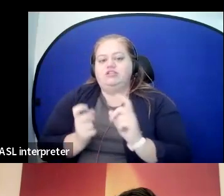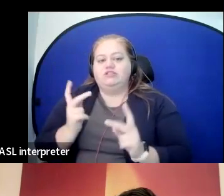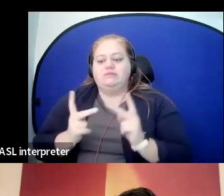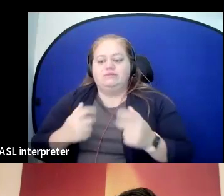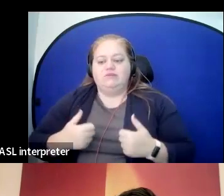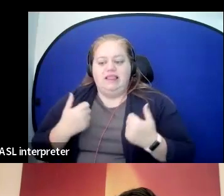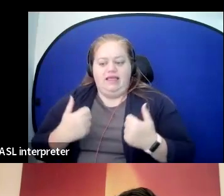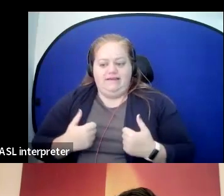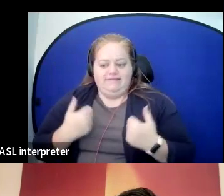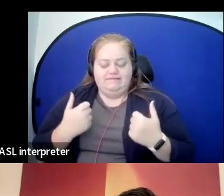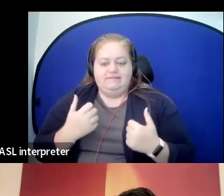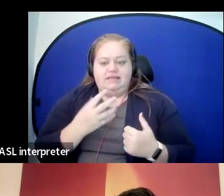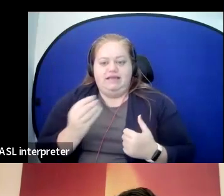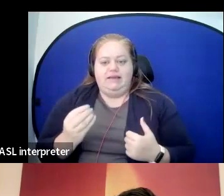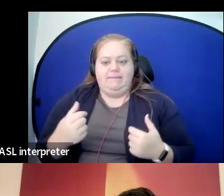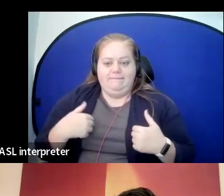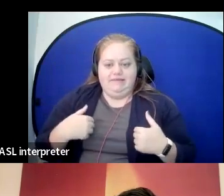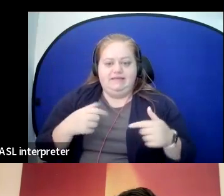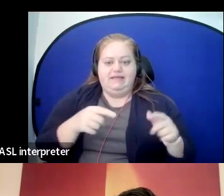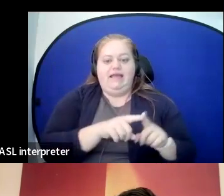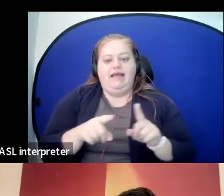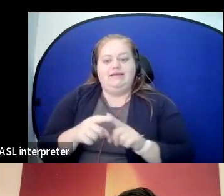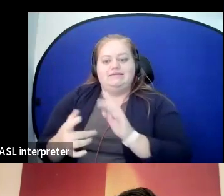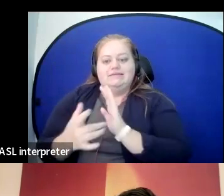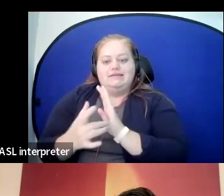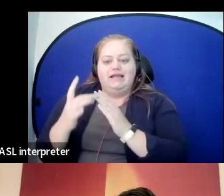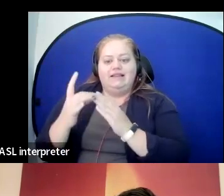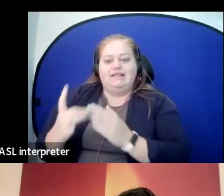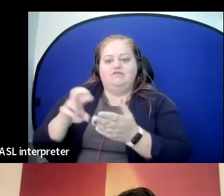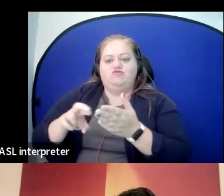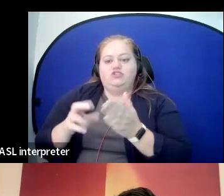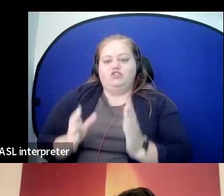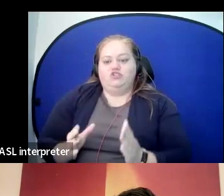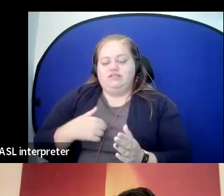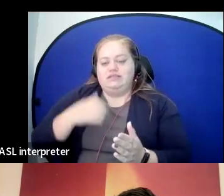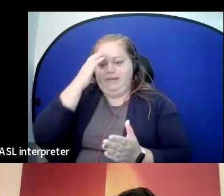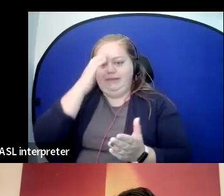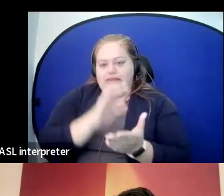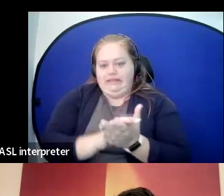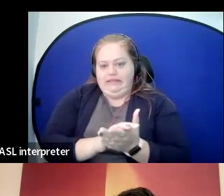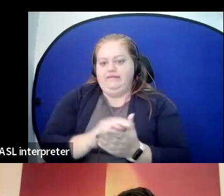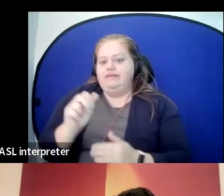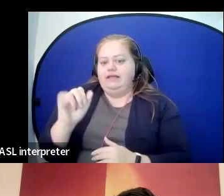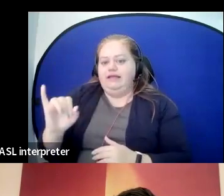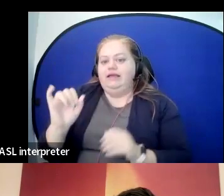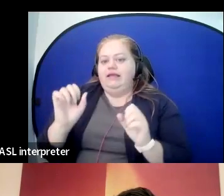And me, as a technically driven researcher, I believe that AI can also scale well.